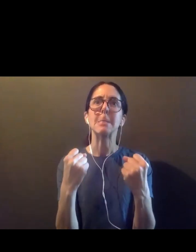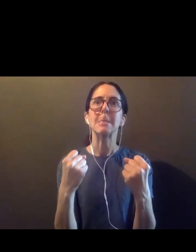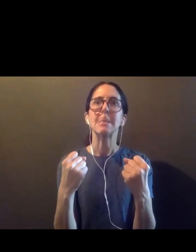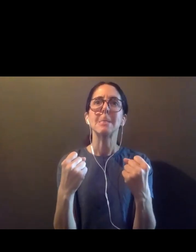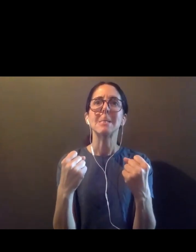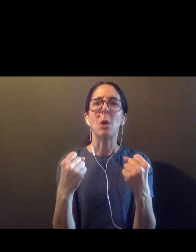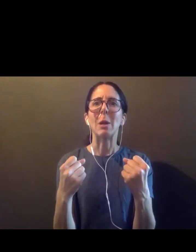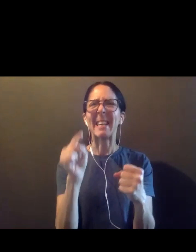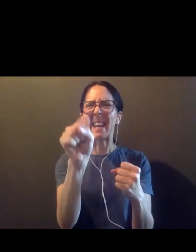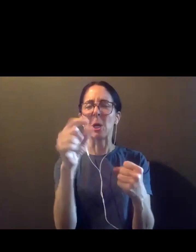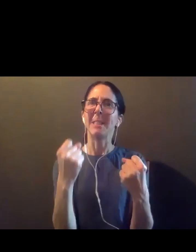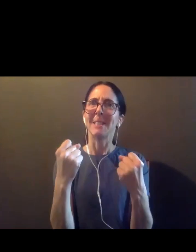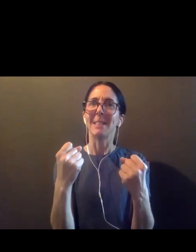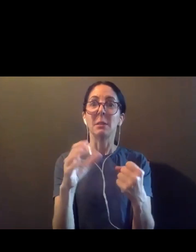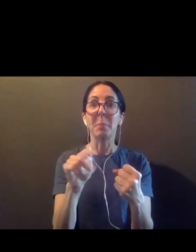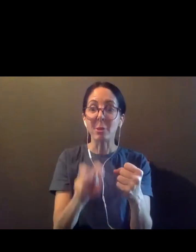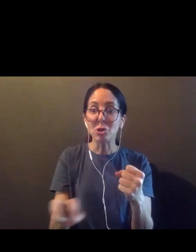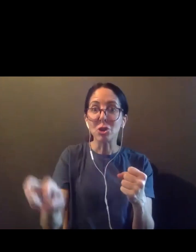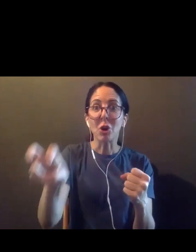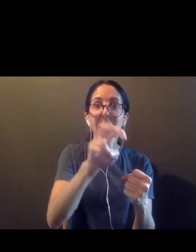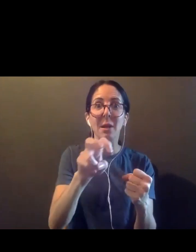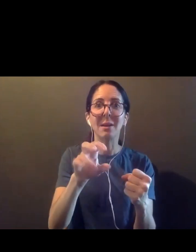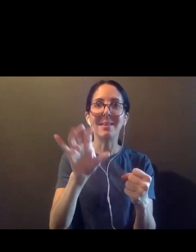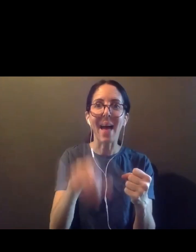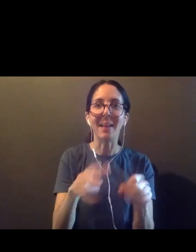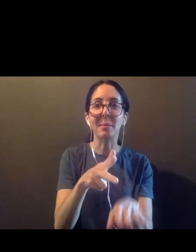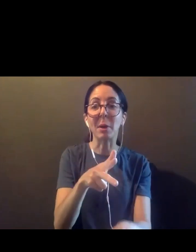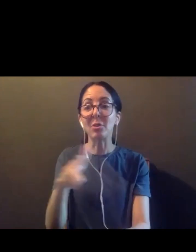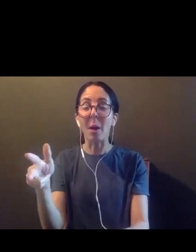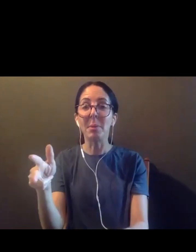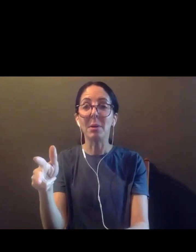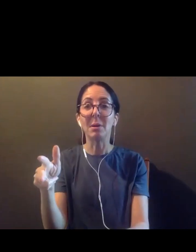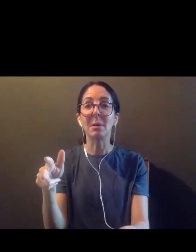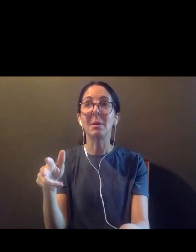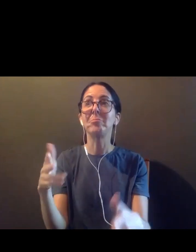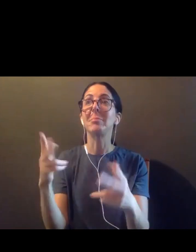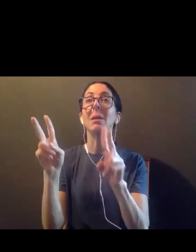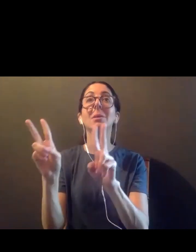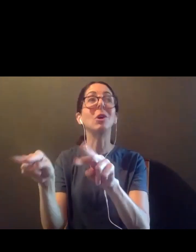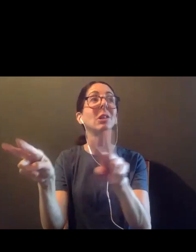that part of the journey is probably that little stop to see what’s along the way, right?